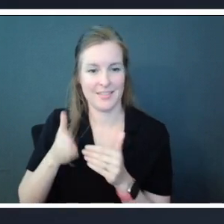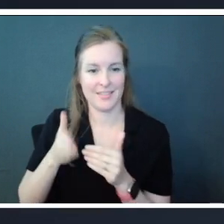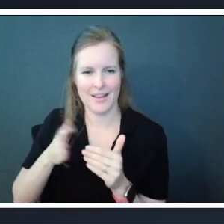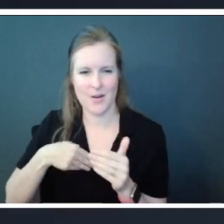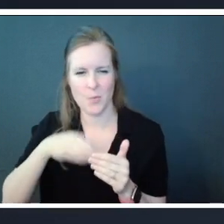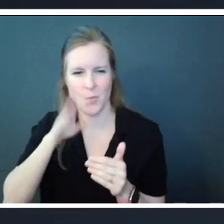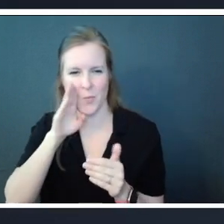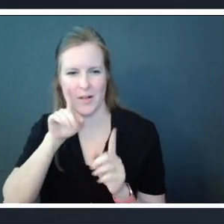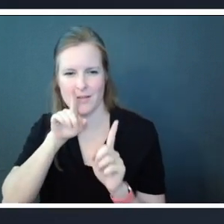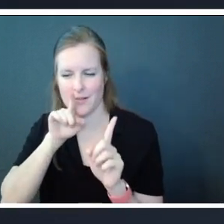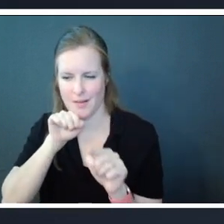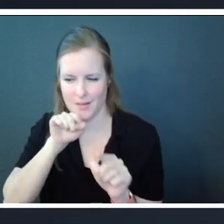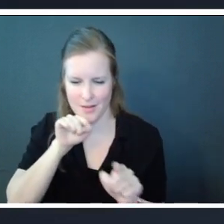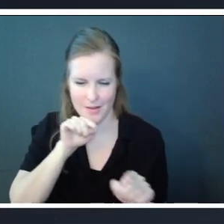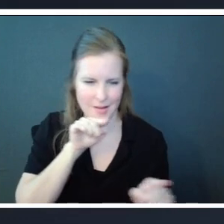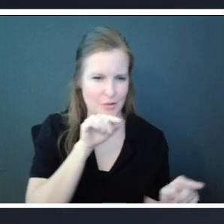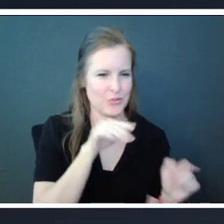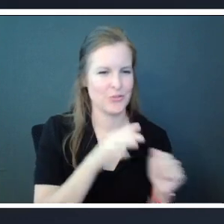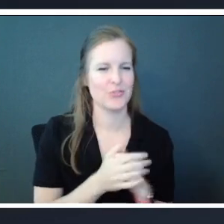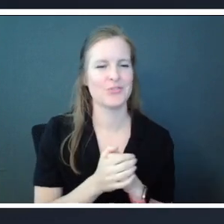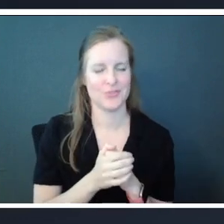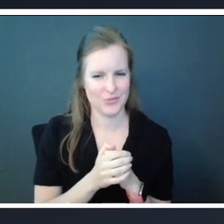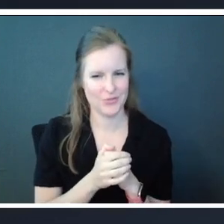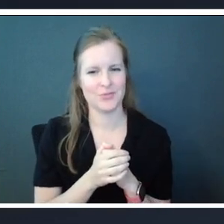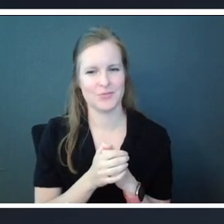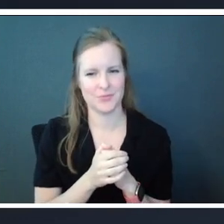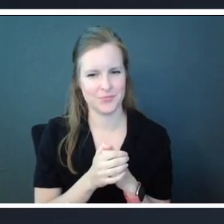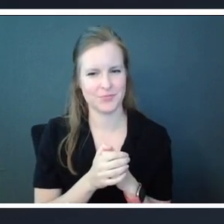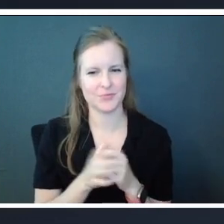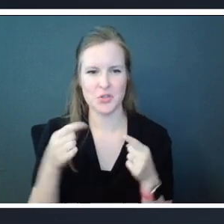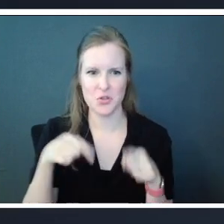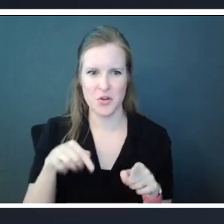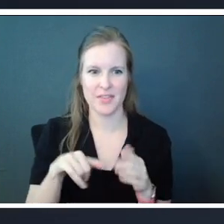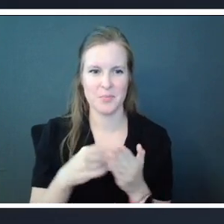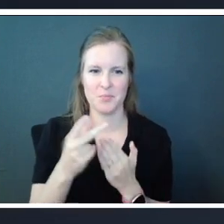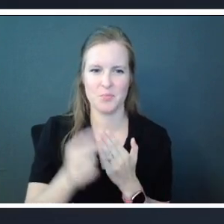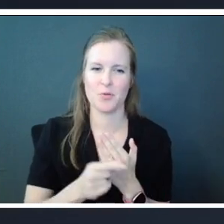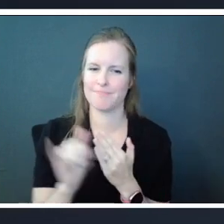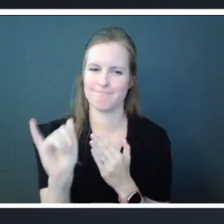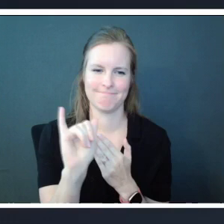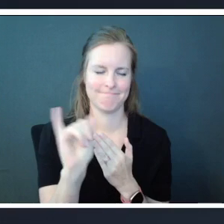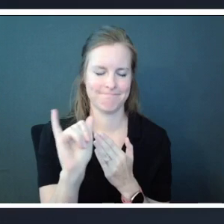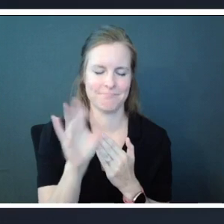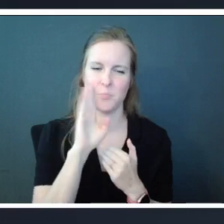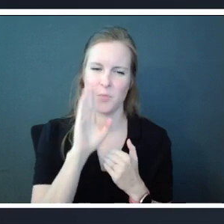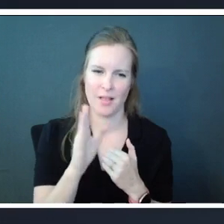our special speakers during the program, which is special. We engage everyone through polls,